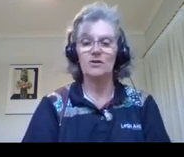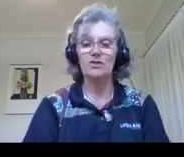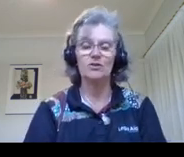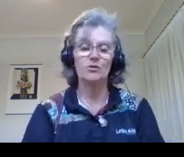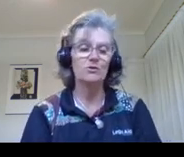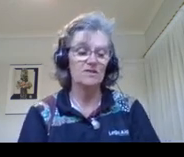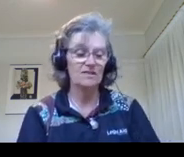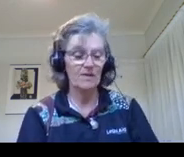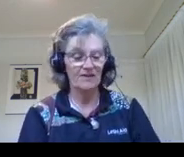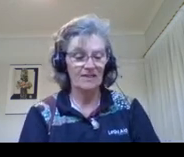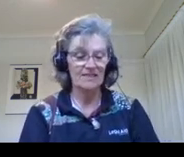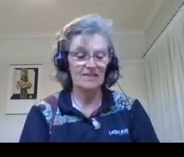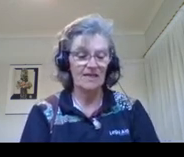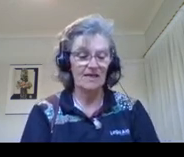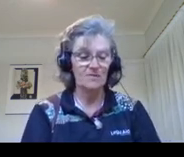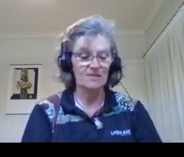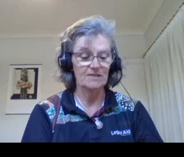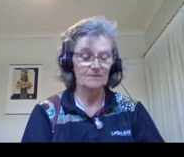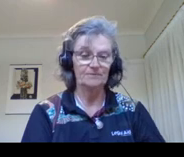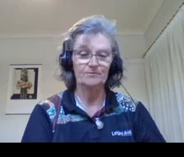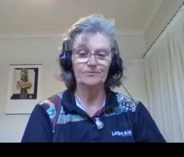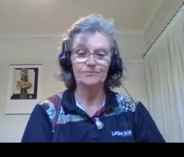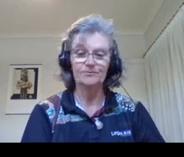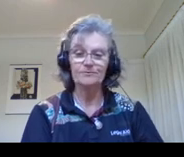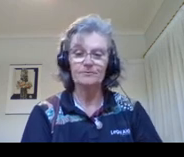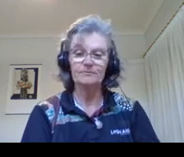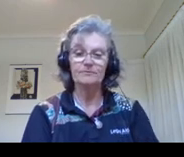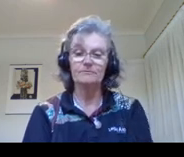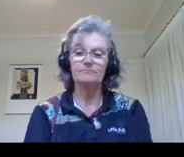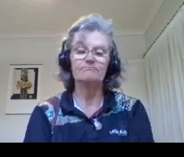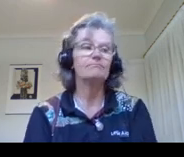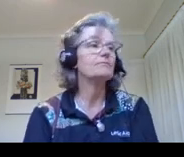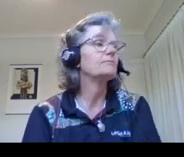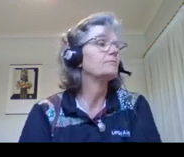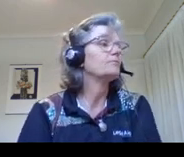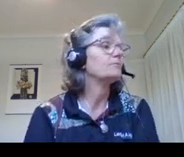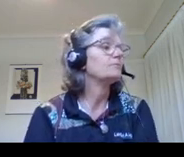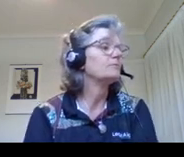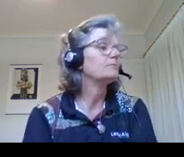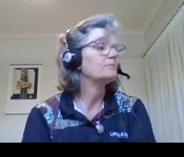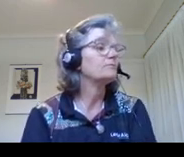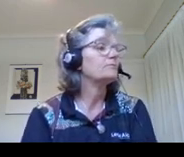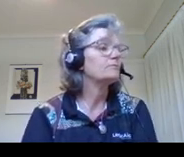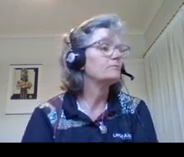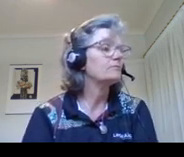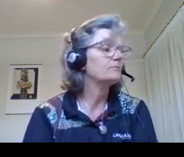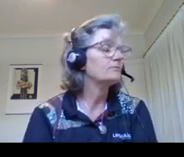going to talk to us about these scams so this one obviously is relating to the situation that we